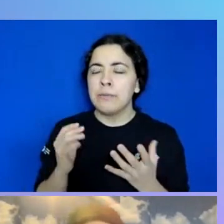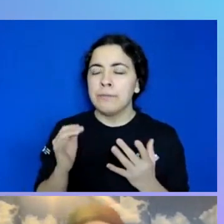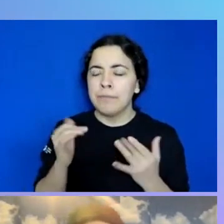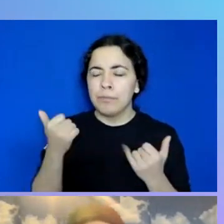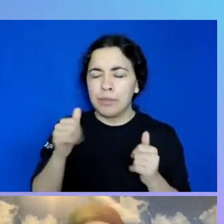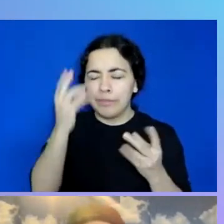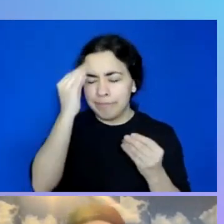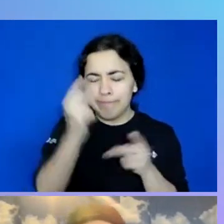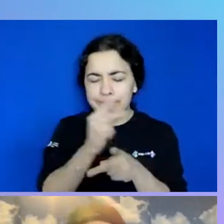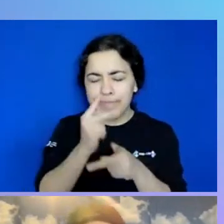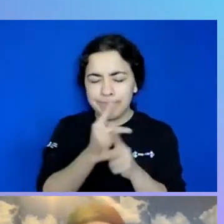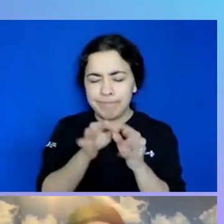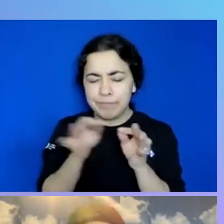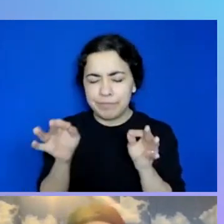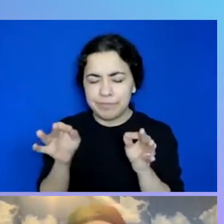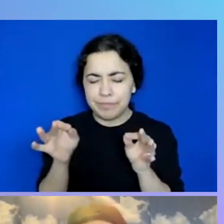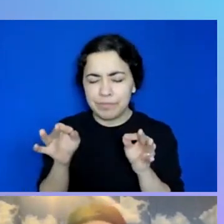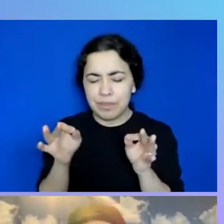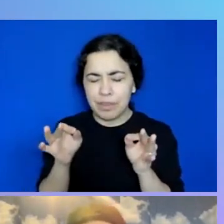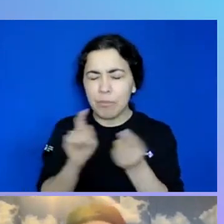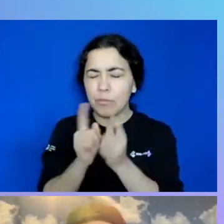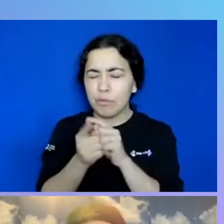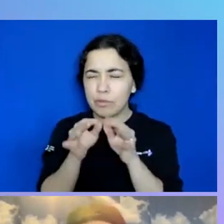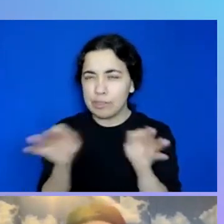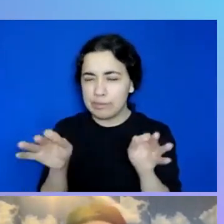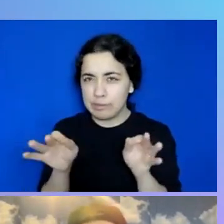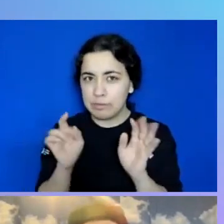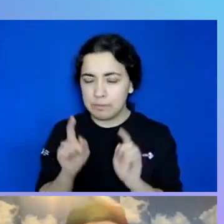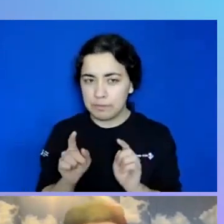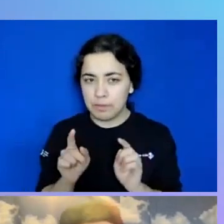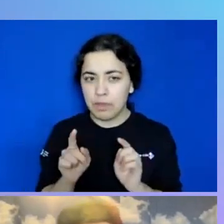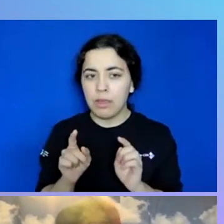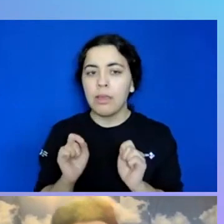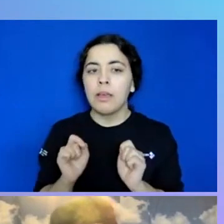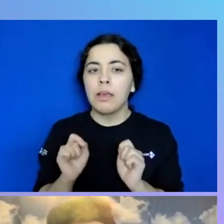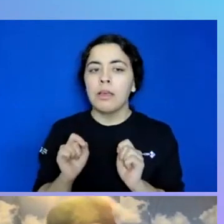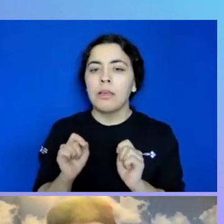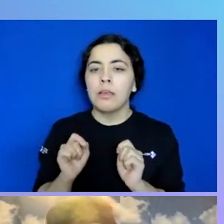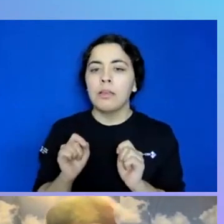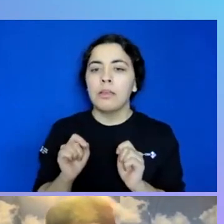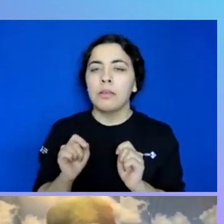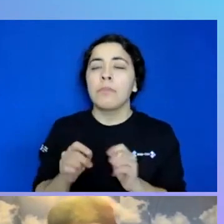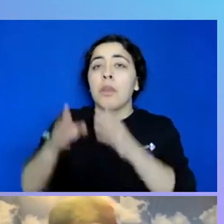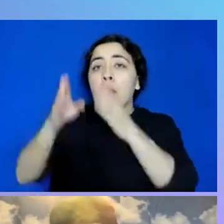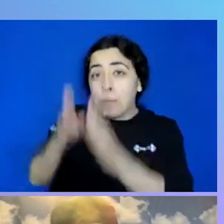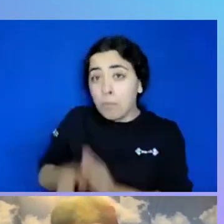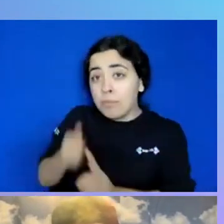Uh well, I'm sorry, I want to rephrase that. Um that hasn't